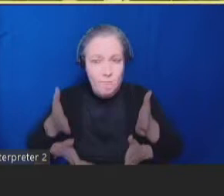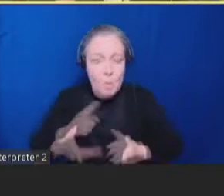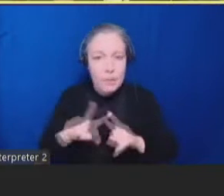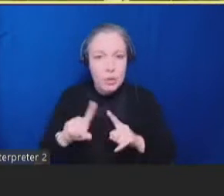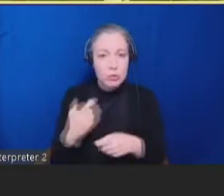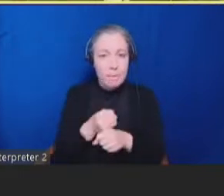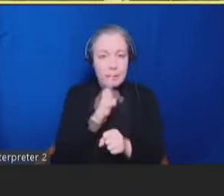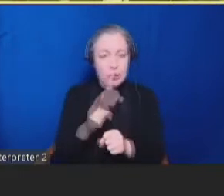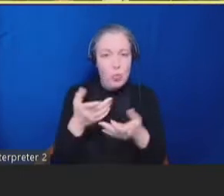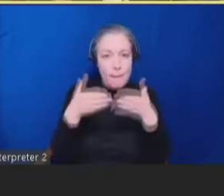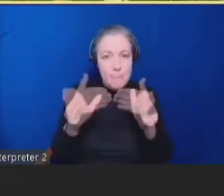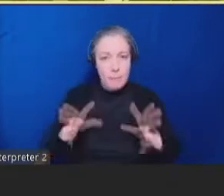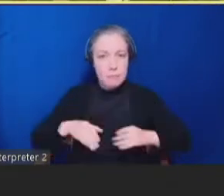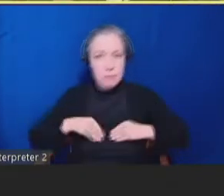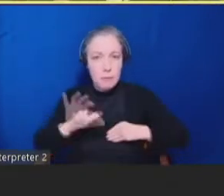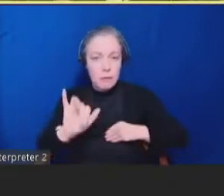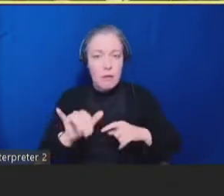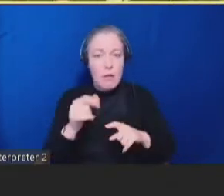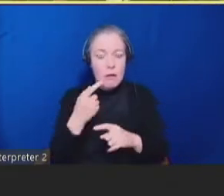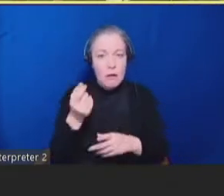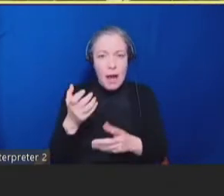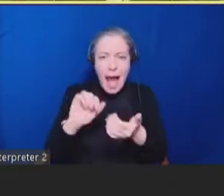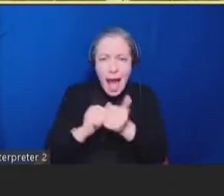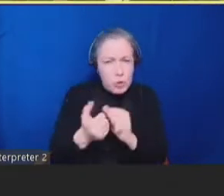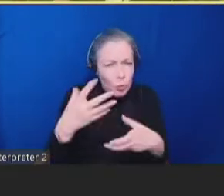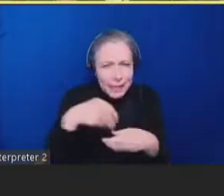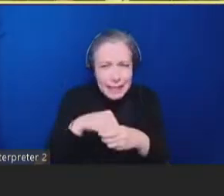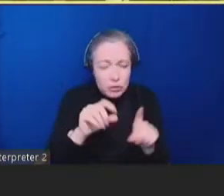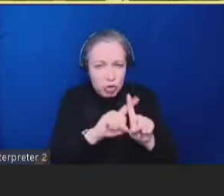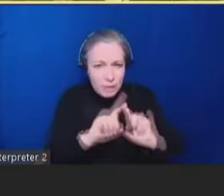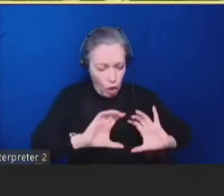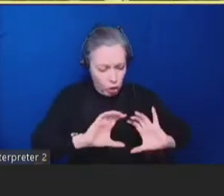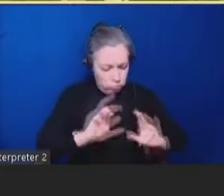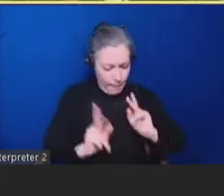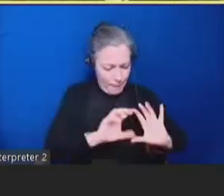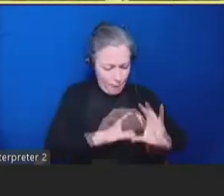behavioral science of how do you engage different populations that behave differently,